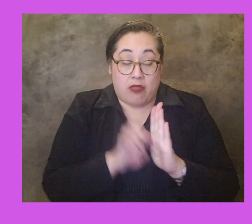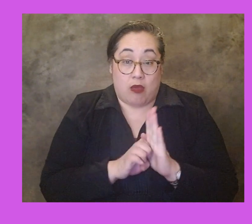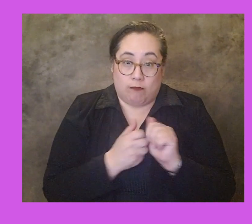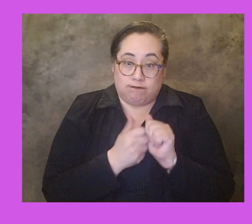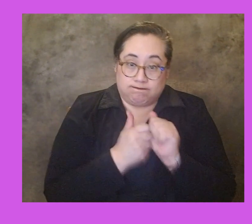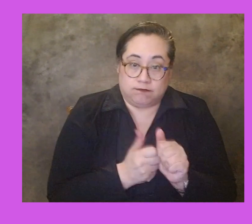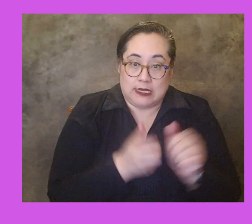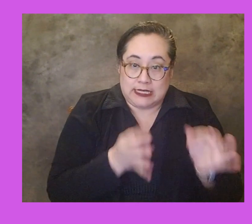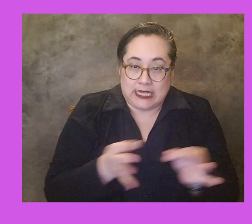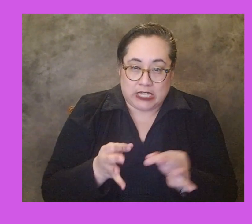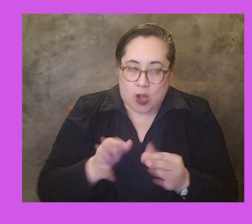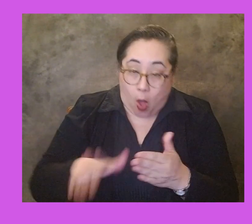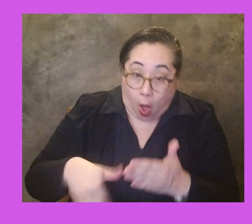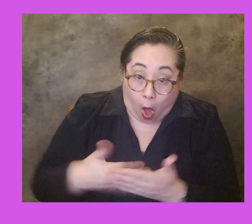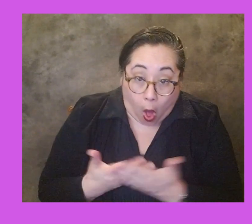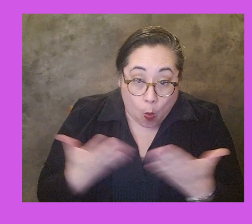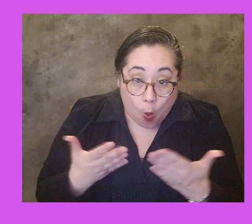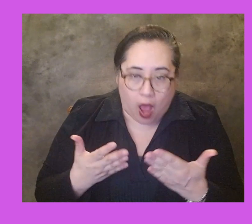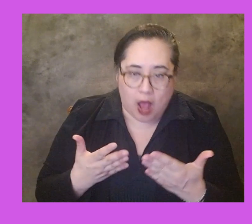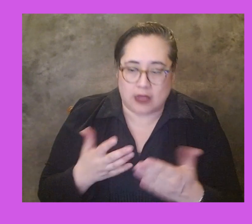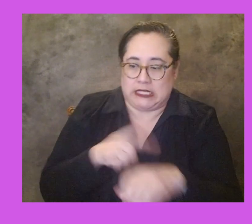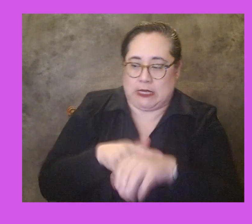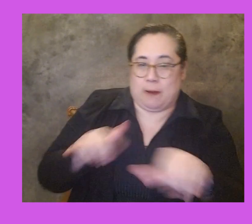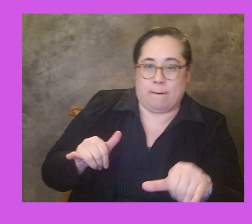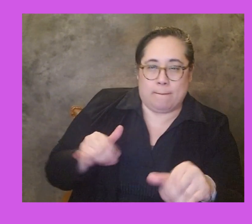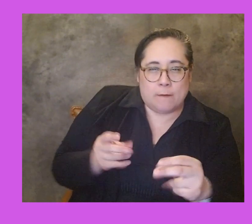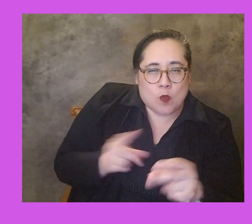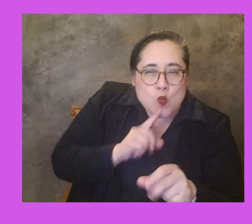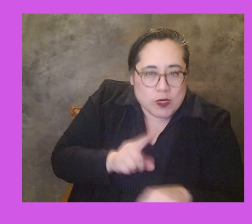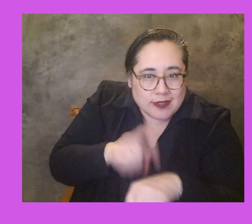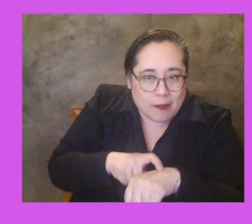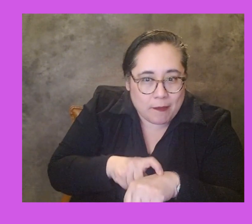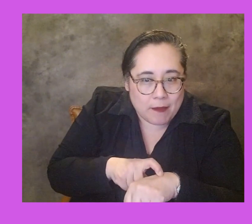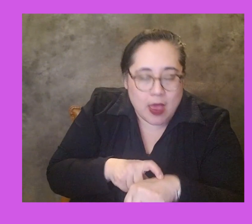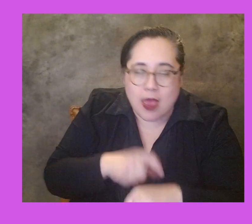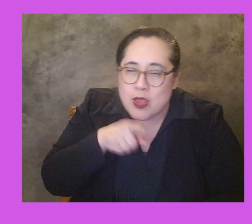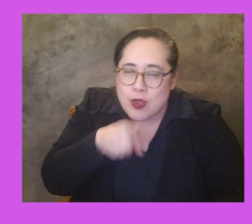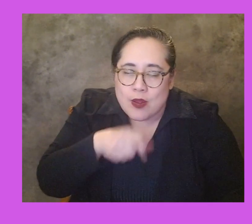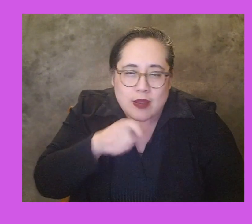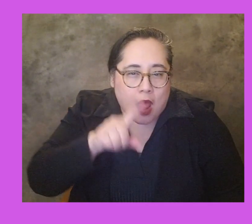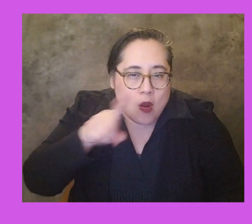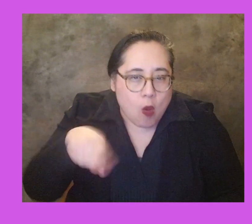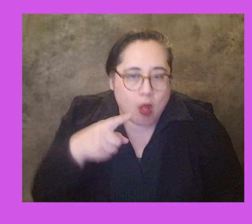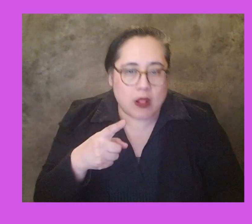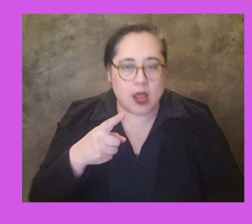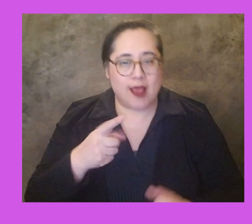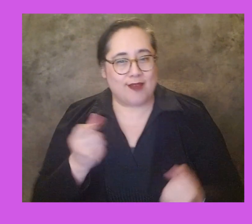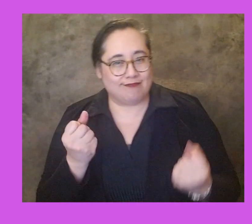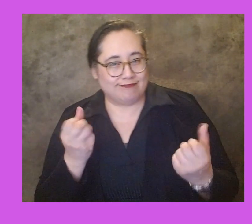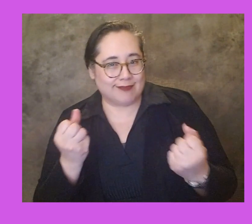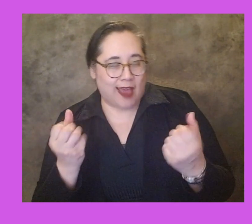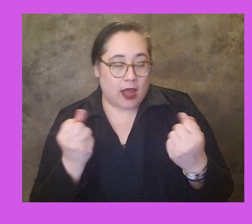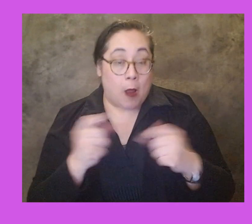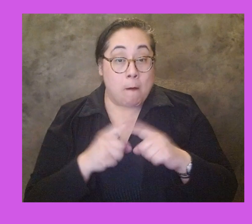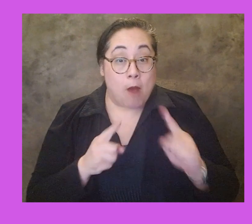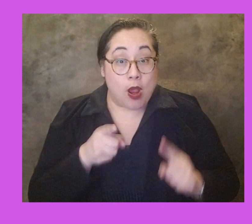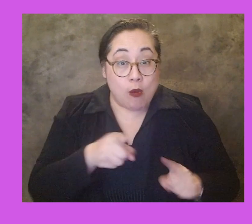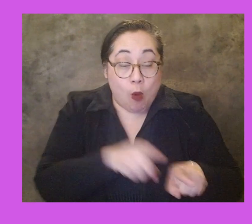You're not just signing, but you're also conveying ... meaning, intent,